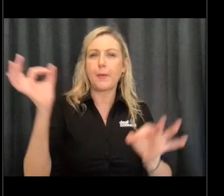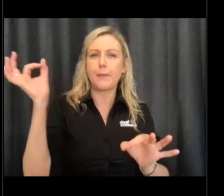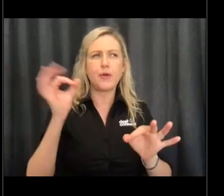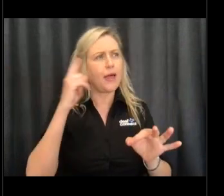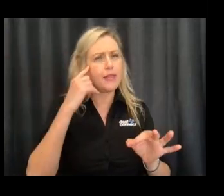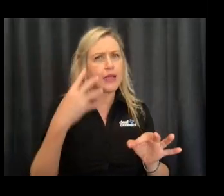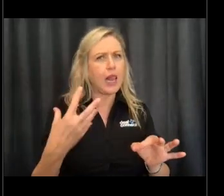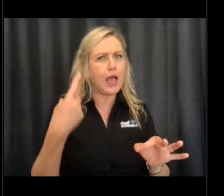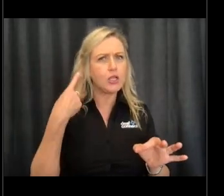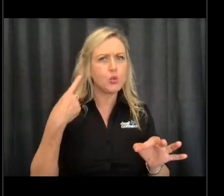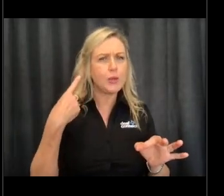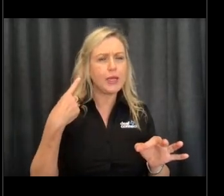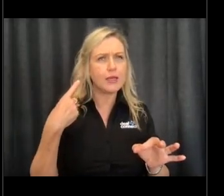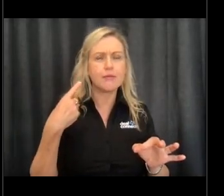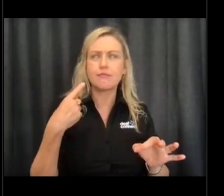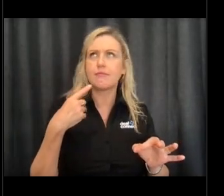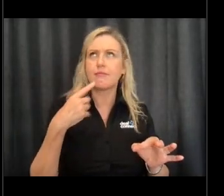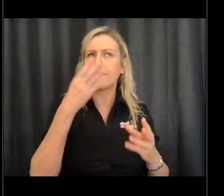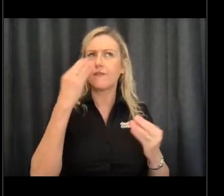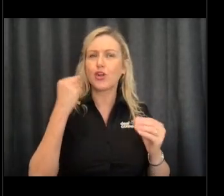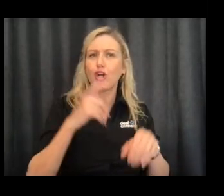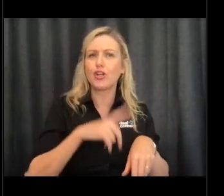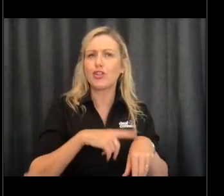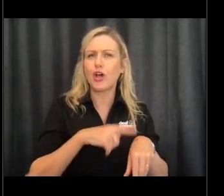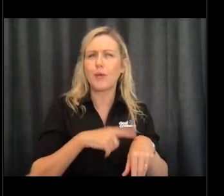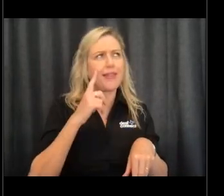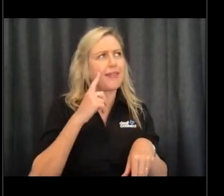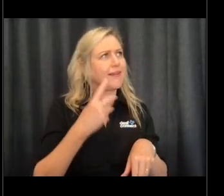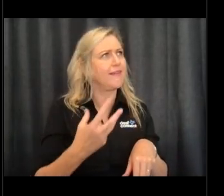week, I lose track of time with disasters in QLD.